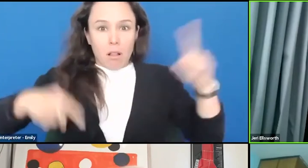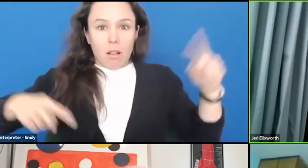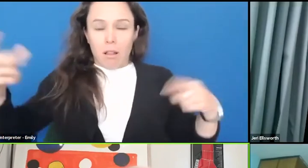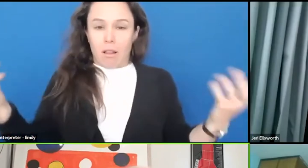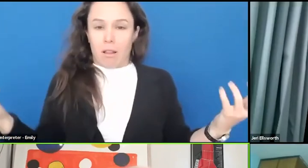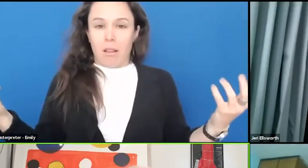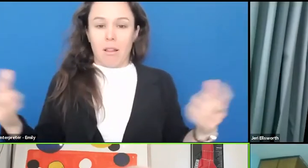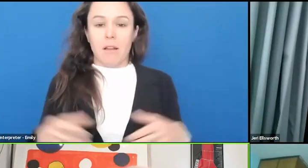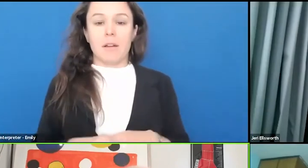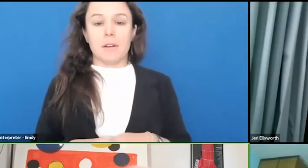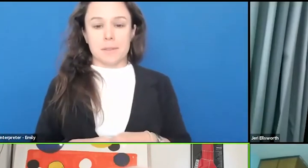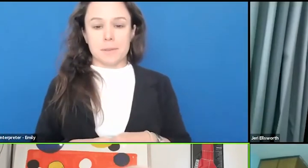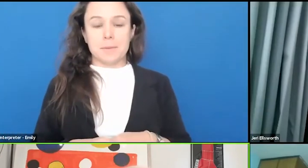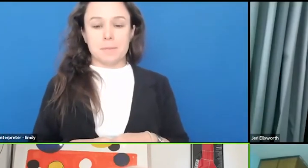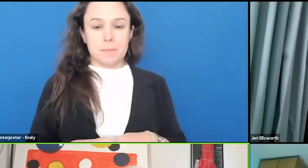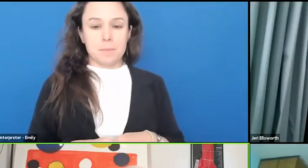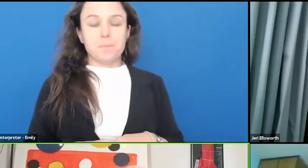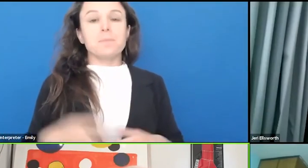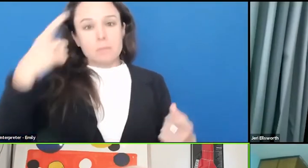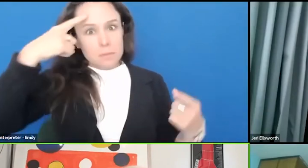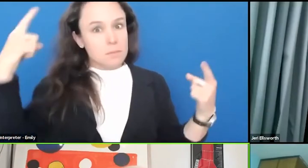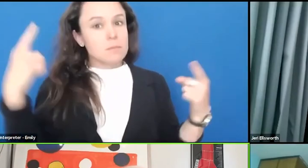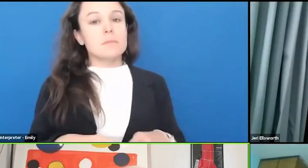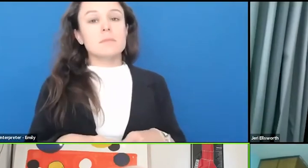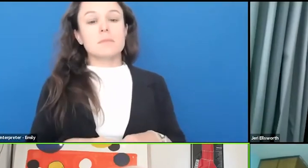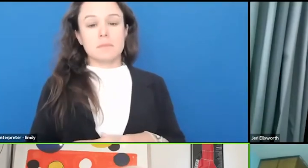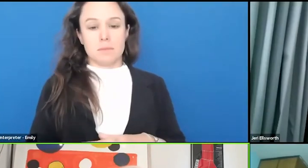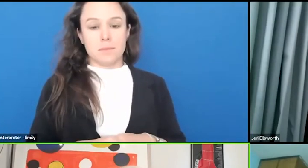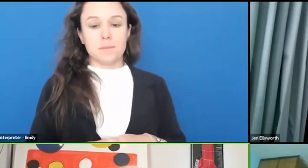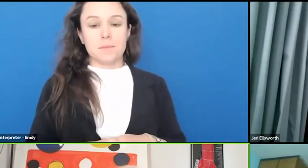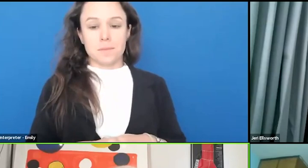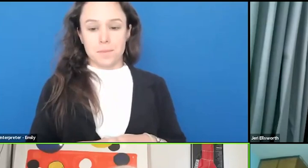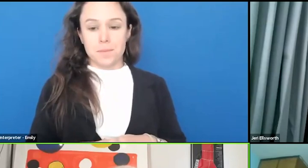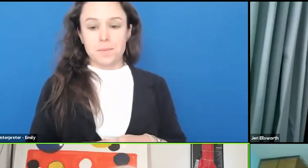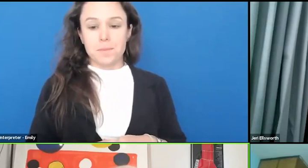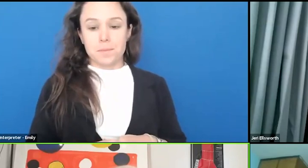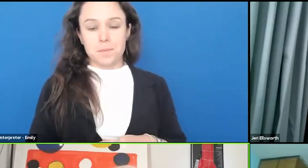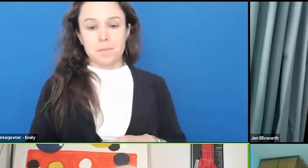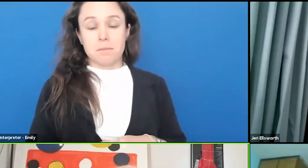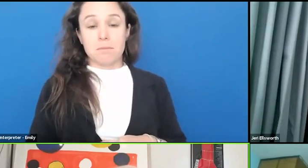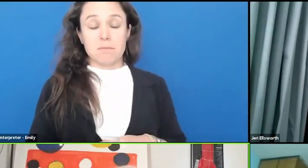Well I couldn't agree more, and I think that case in point if you rent a